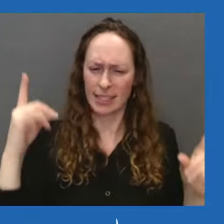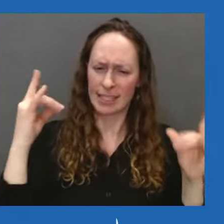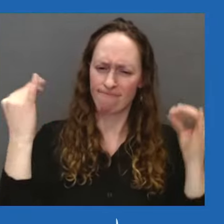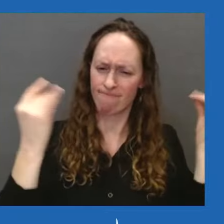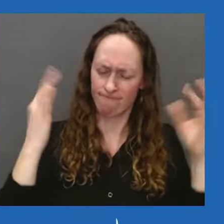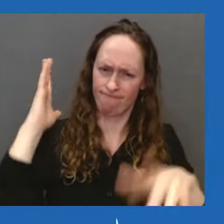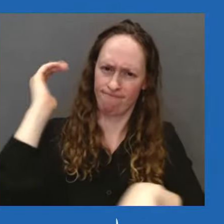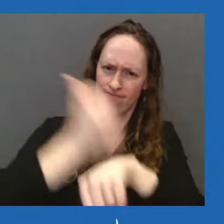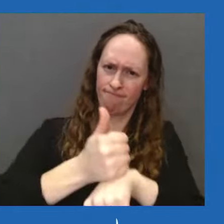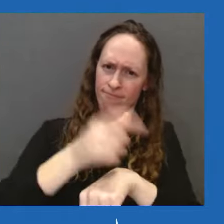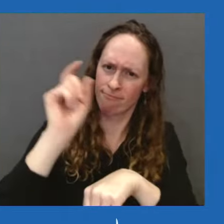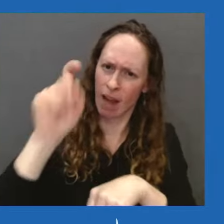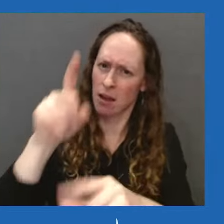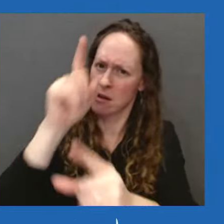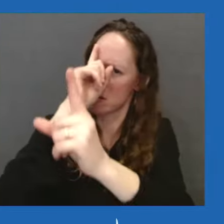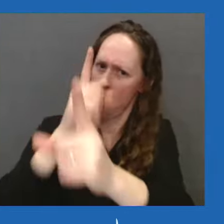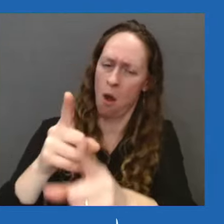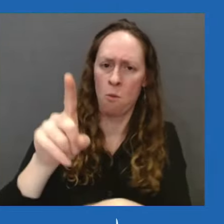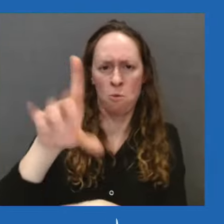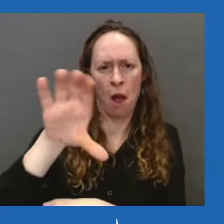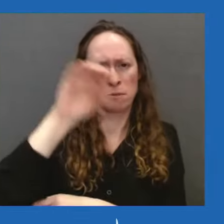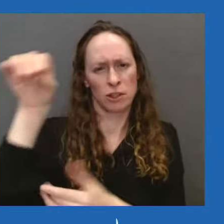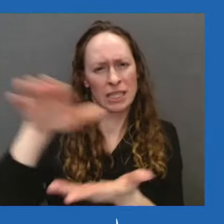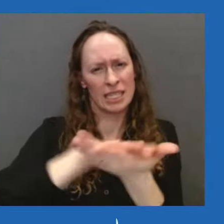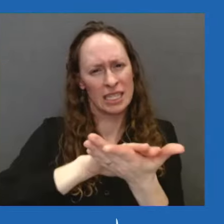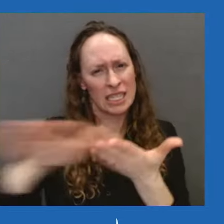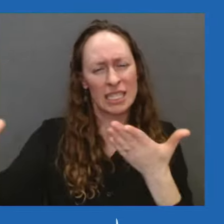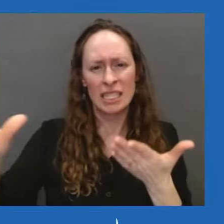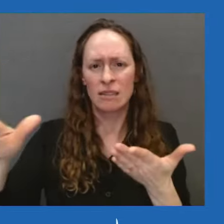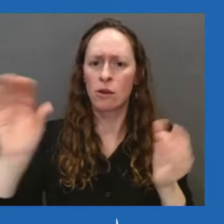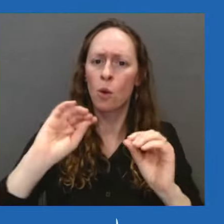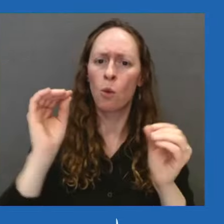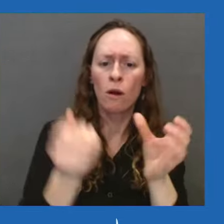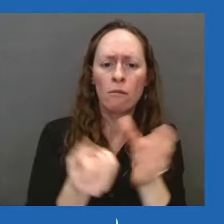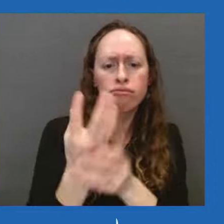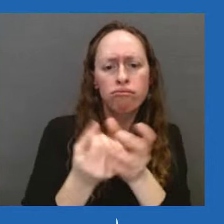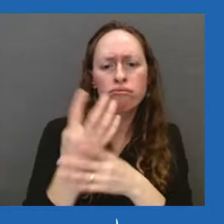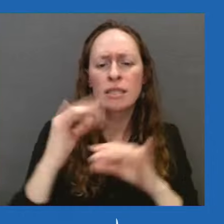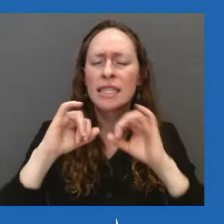And because of my commitment to a clean energy future, made in America, clean energy companies